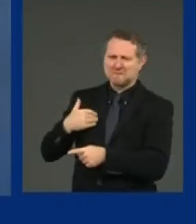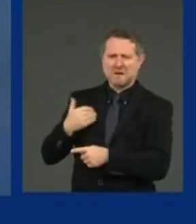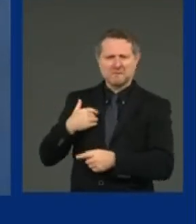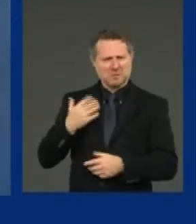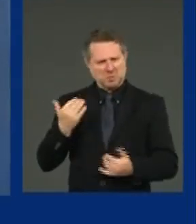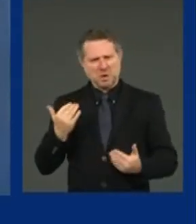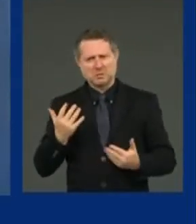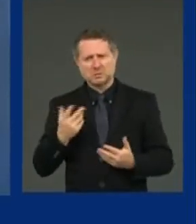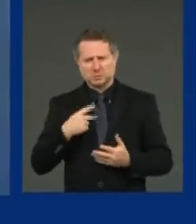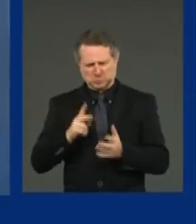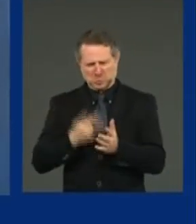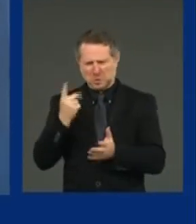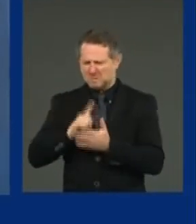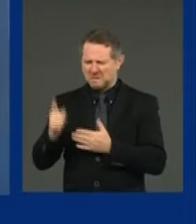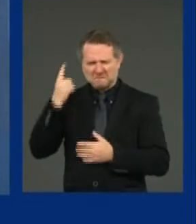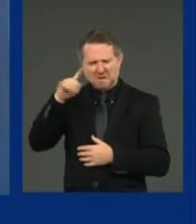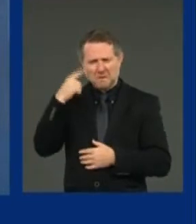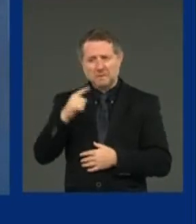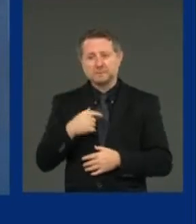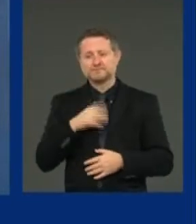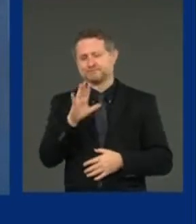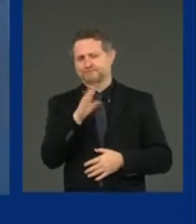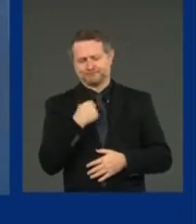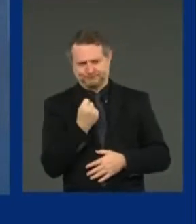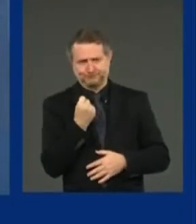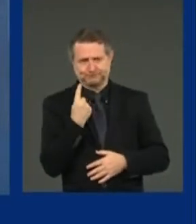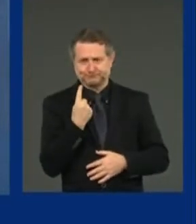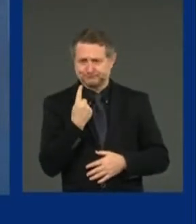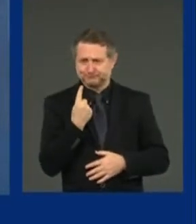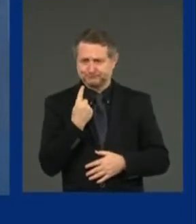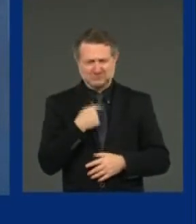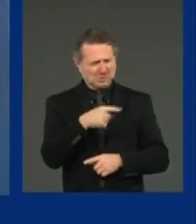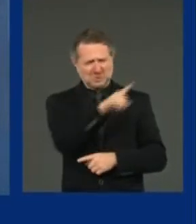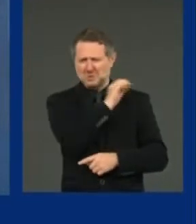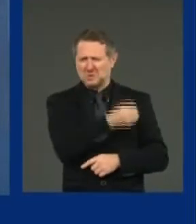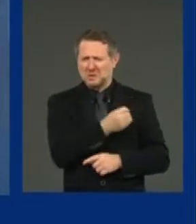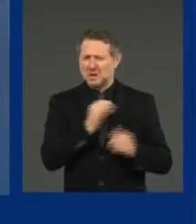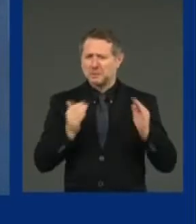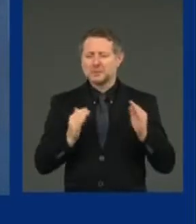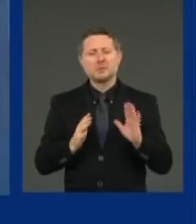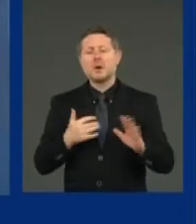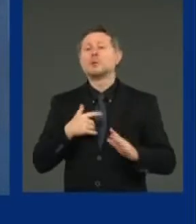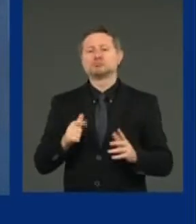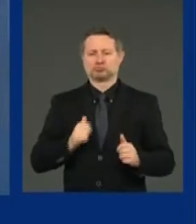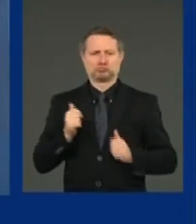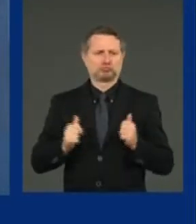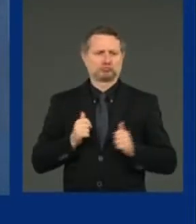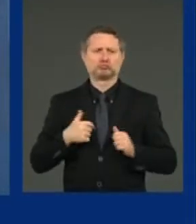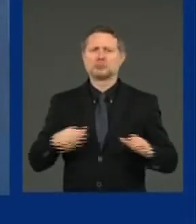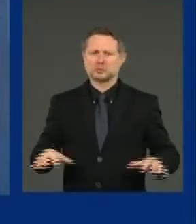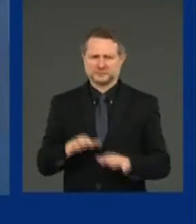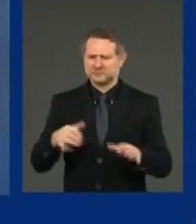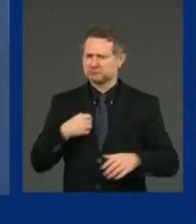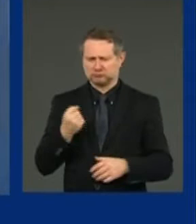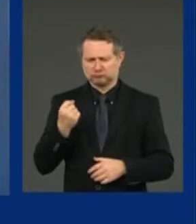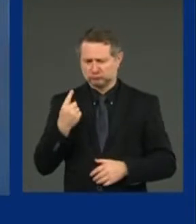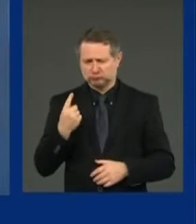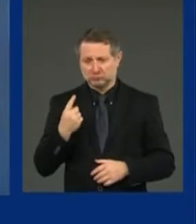NO OTHER STATE IS REQUIRING THAT THE STAFF BE TESTED TWICE A WEEK. I UNDERSTAND THAT. I UNDERSTAND WE HAVE THE MOST AGGRESSIVE STANDARD IN THE